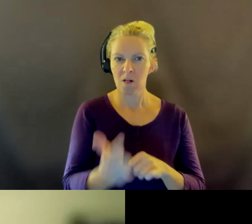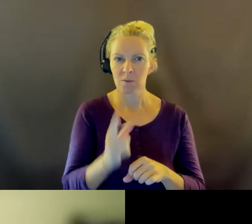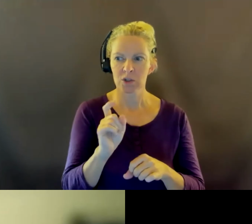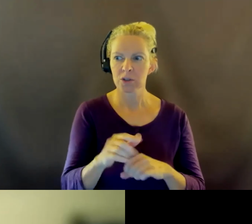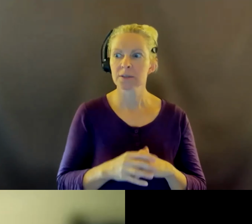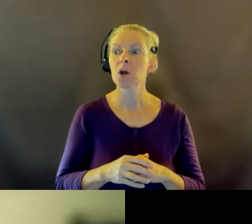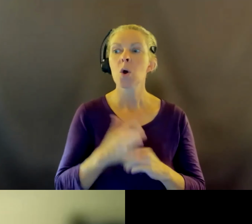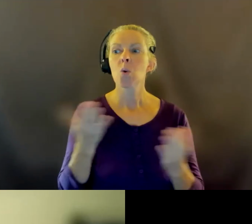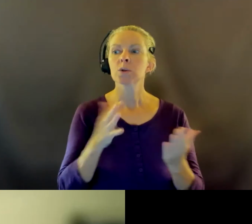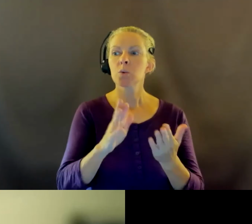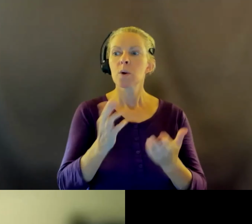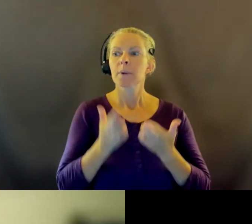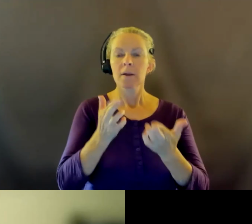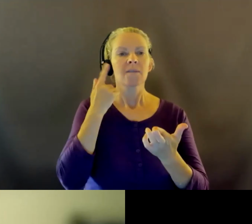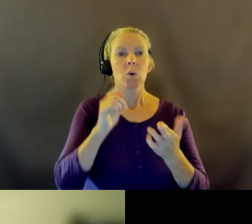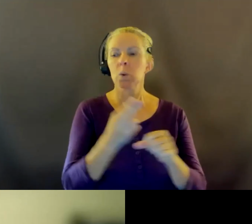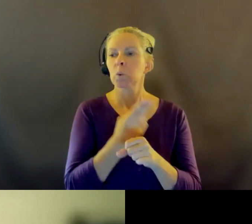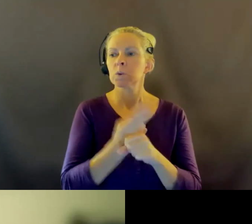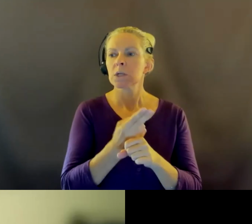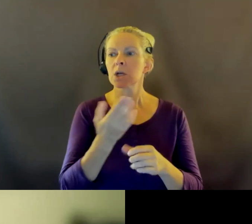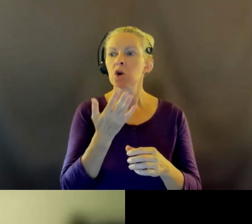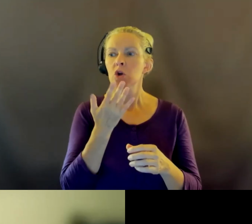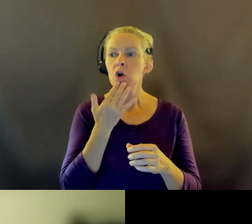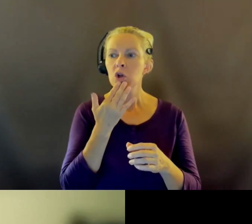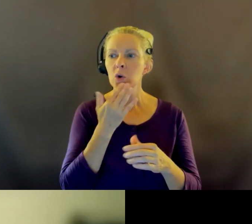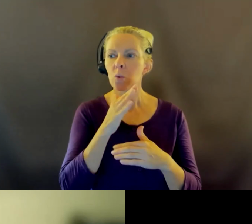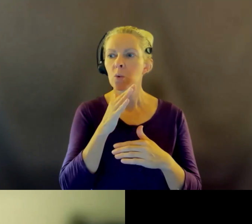Denis: I think it depends on context again.